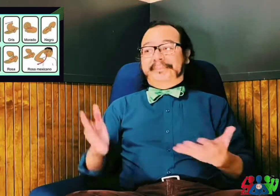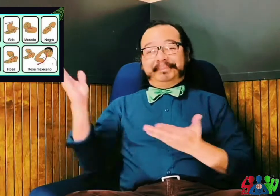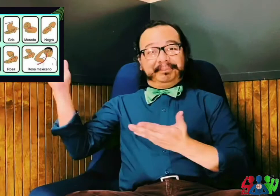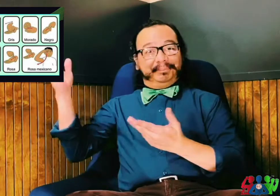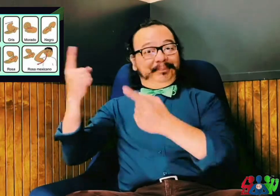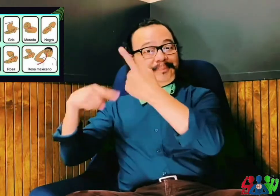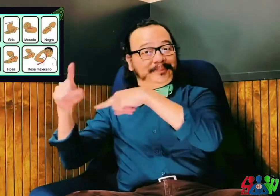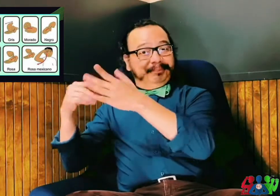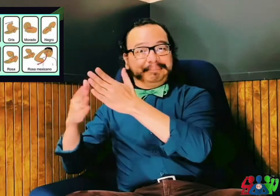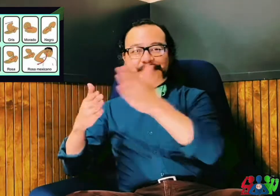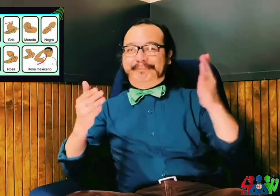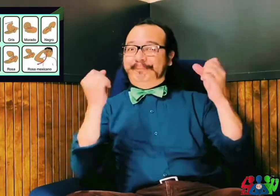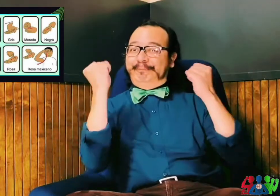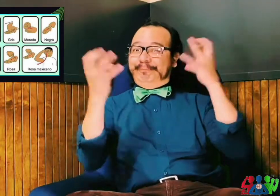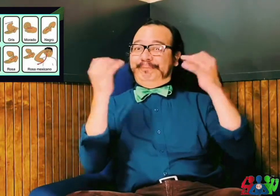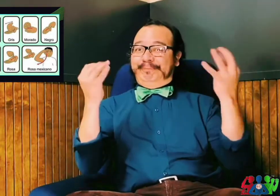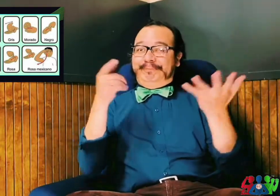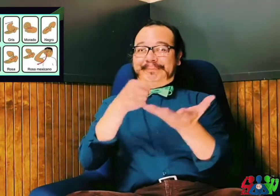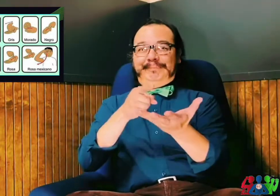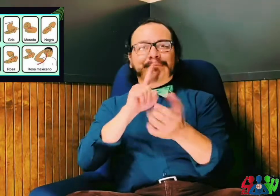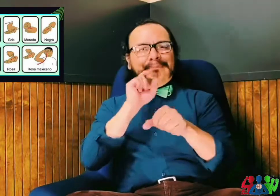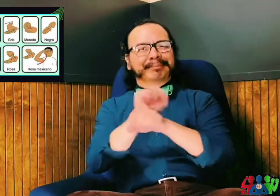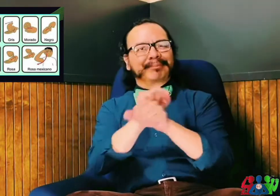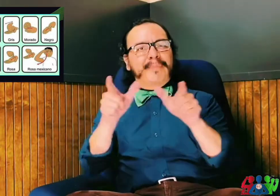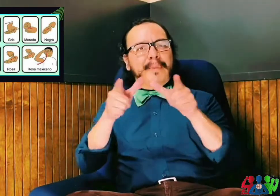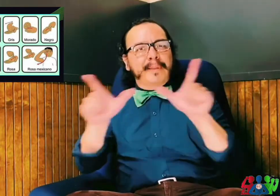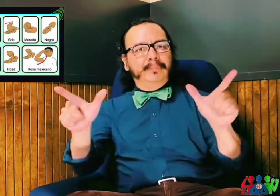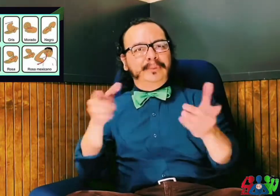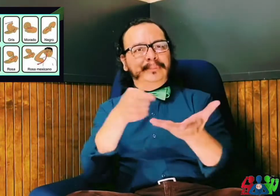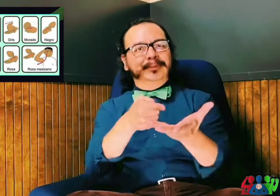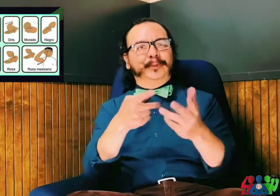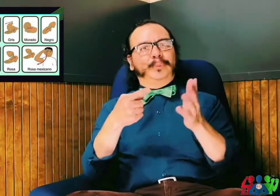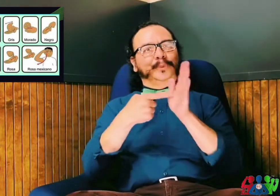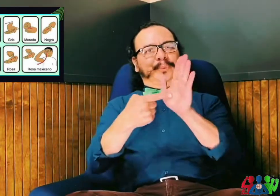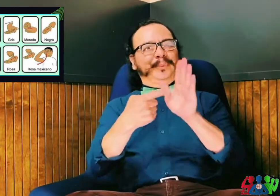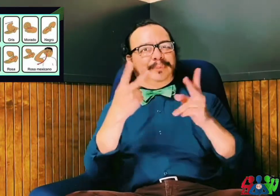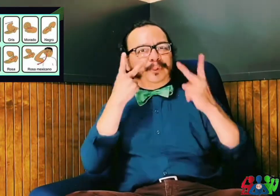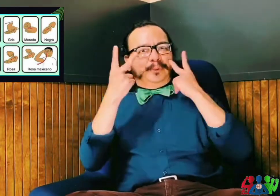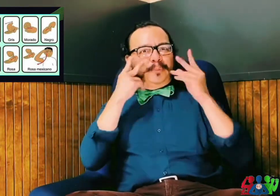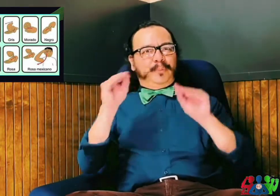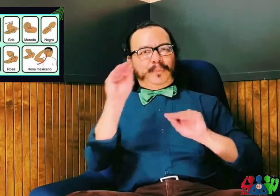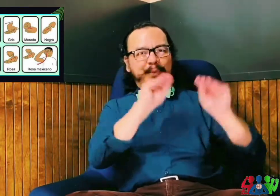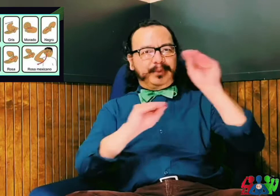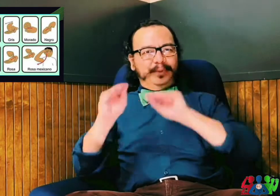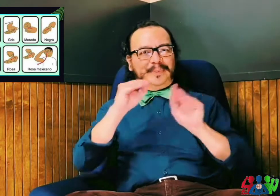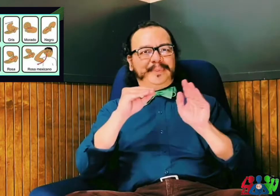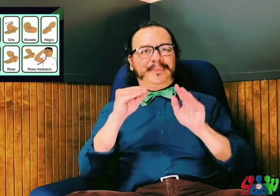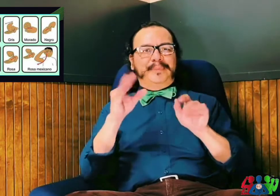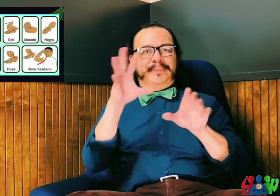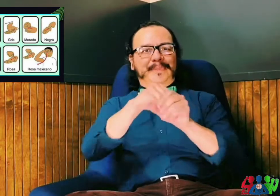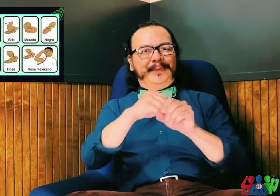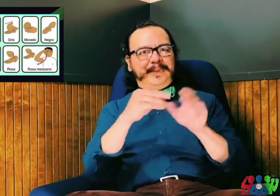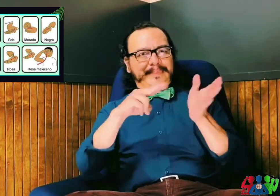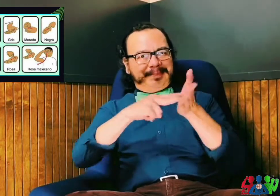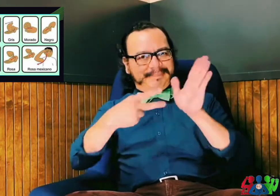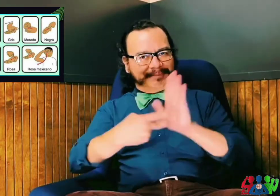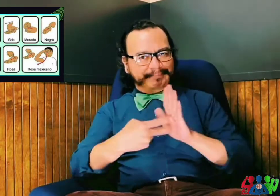Sign languages are indeed true languages of many types. Sign languages use the visual-manual modality to convey meaning.